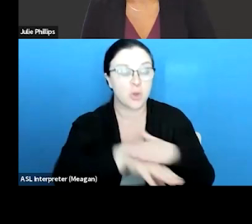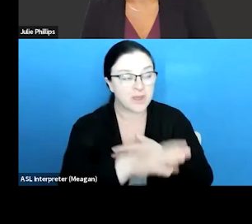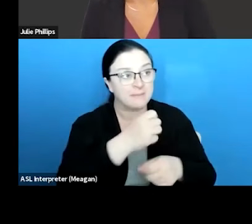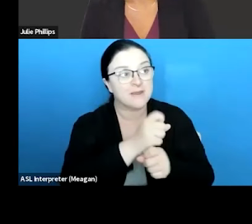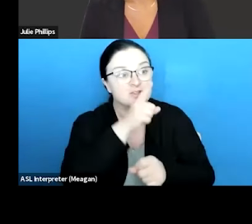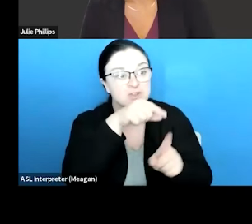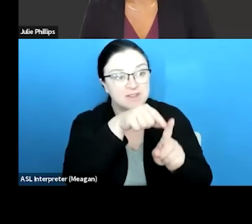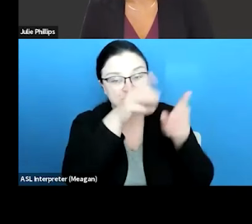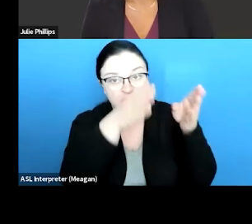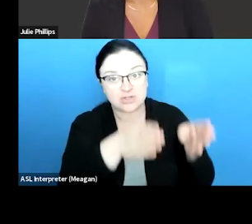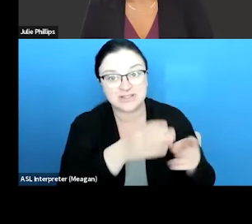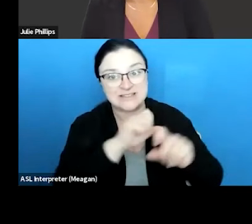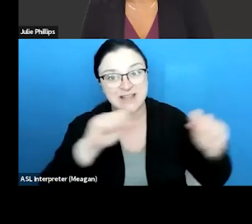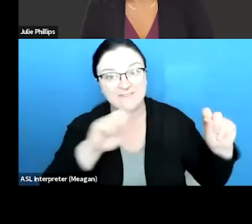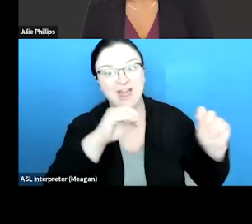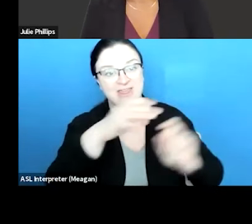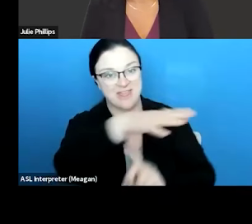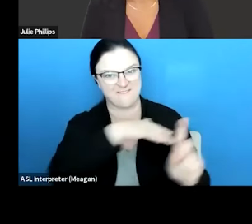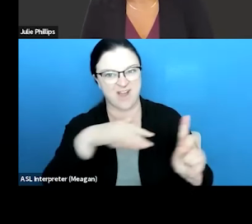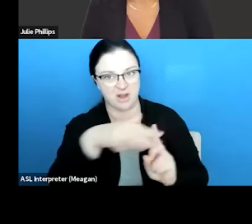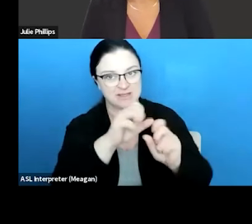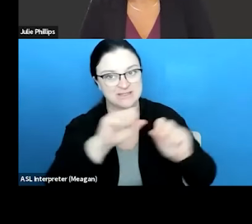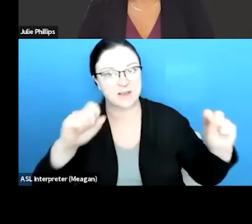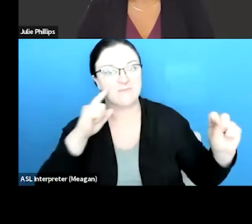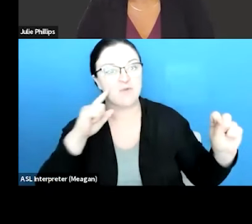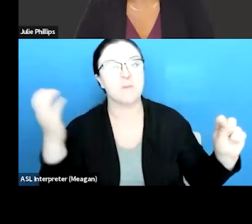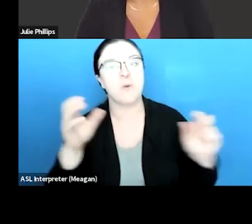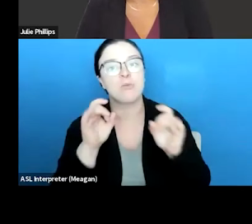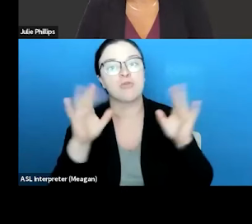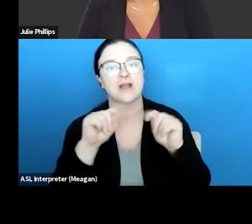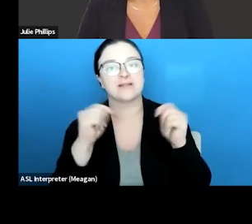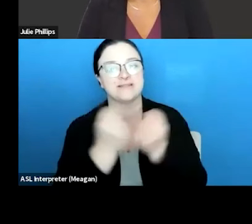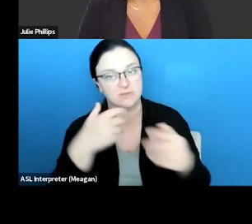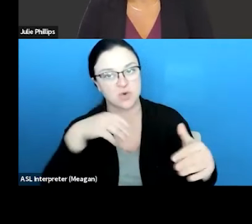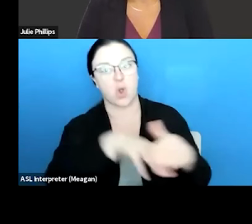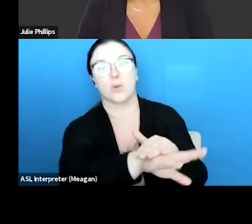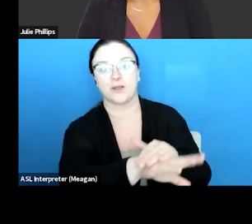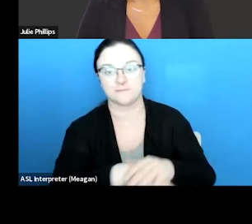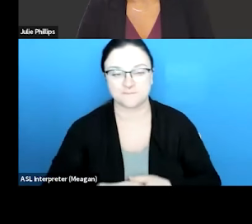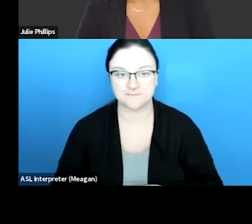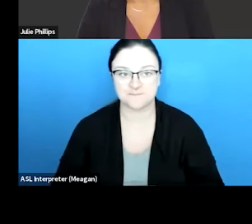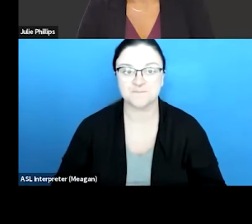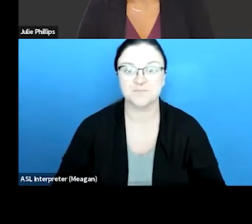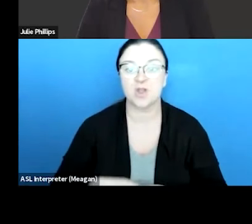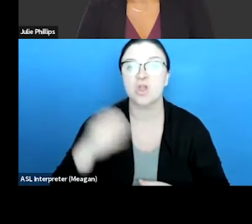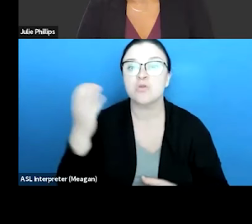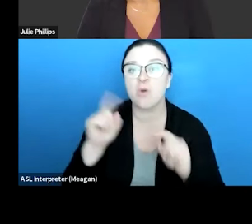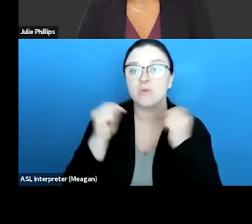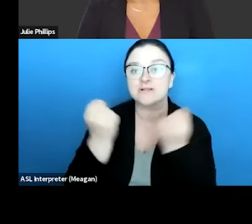and the setting is safe for the mobile crisis teams. The mobile teams are instructed to heed